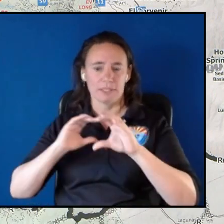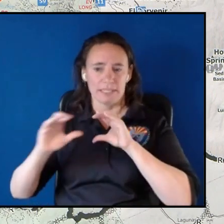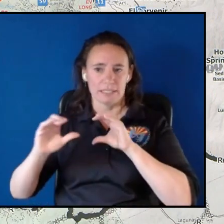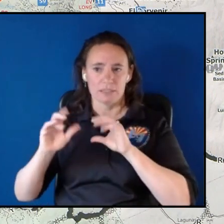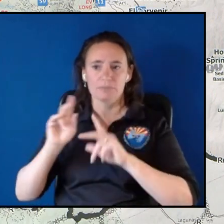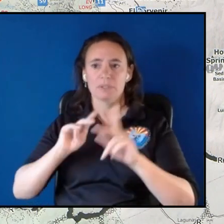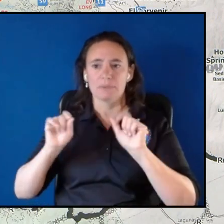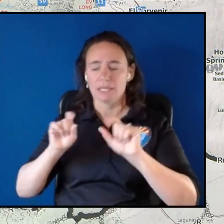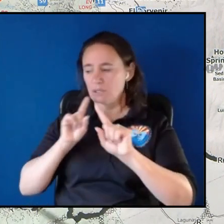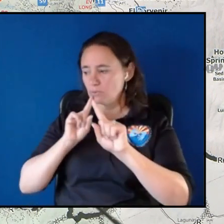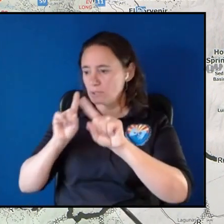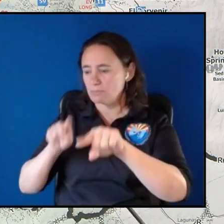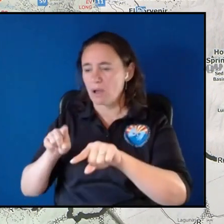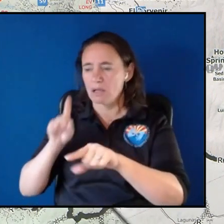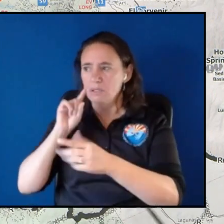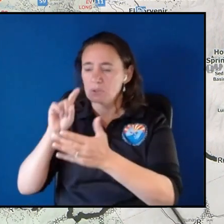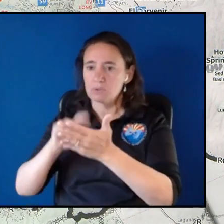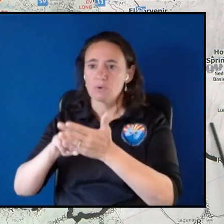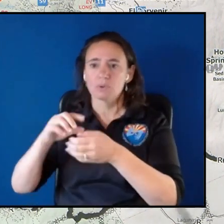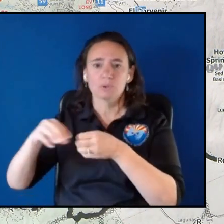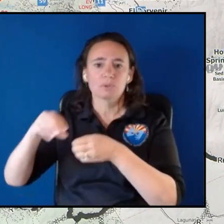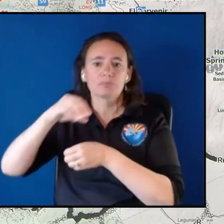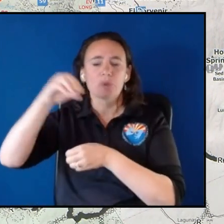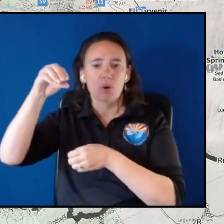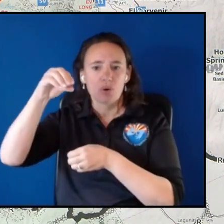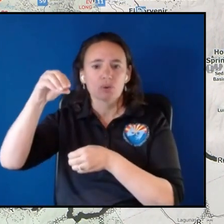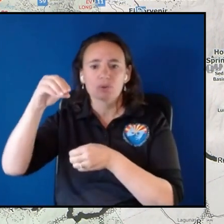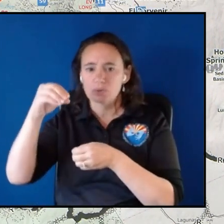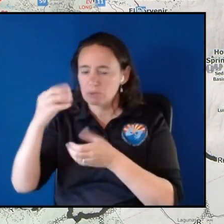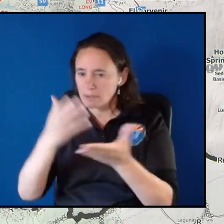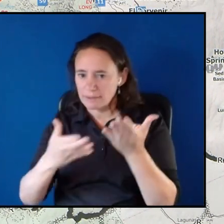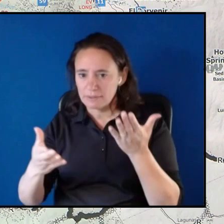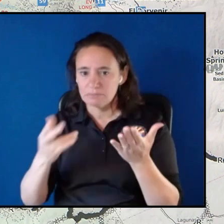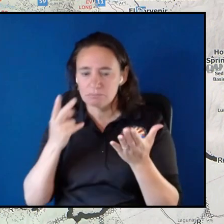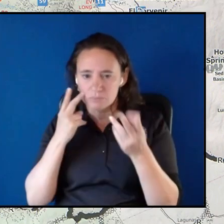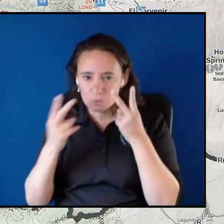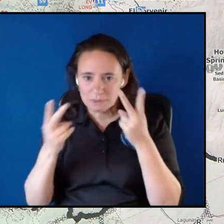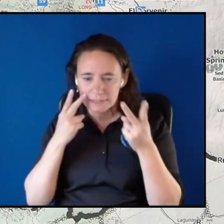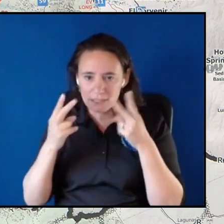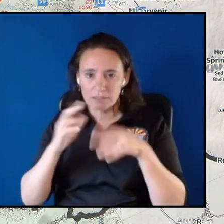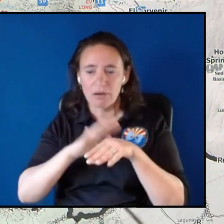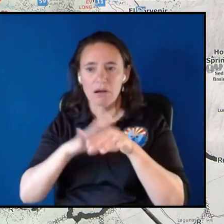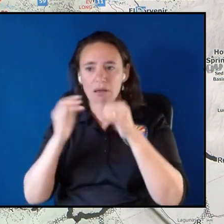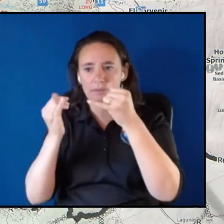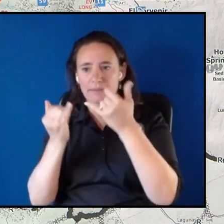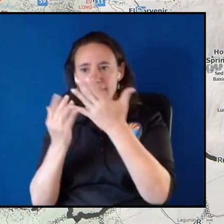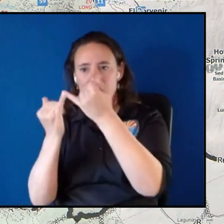smokes or issues that you guys might be finding along the fire's edge. Especially over here in the Las Vegas and